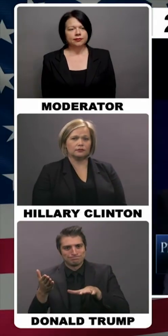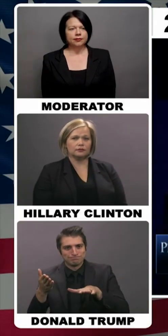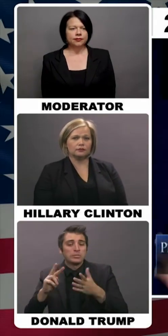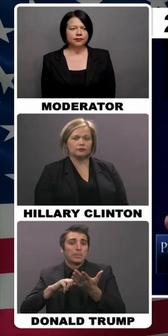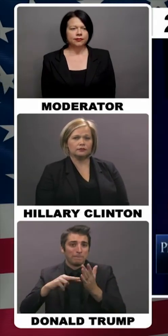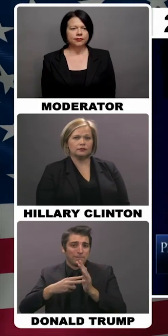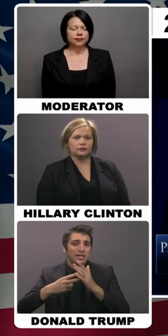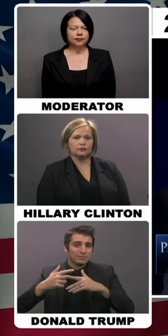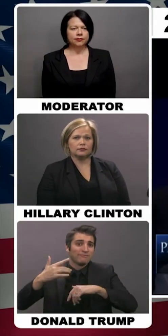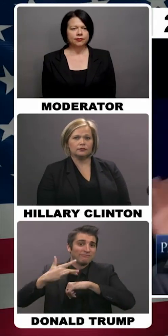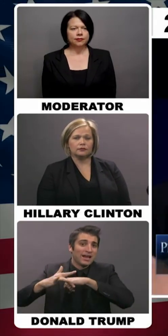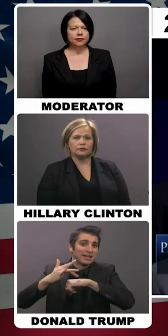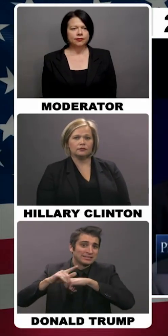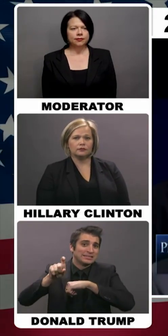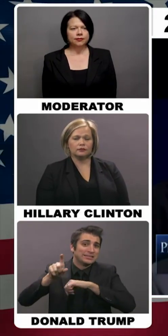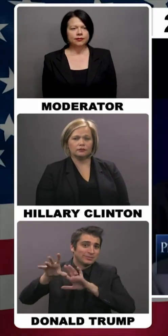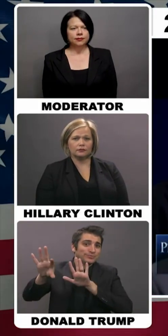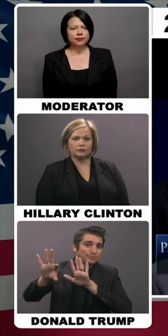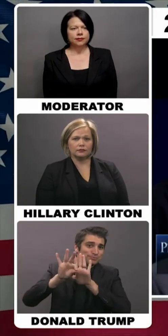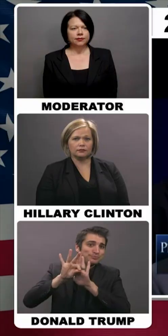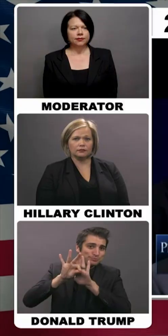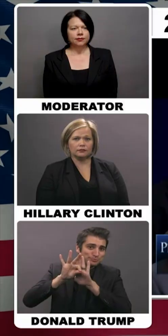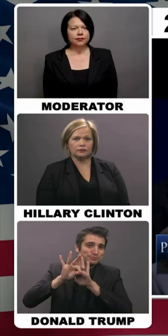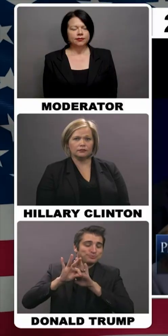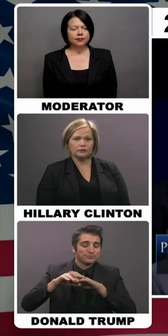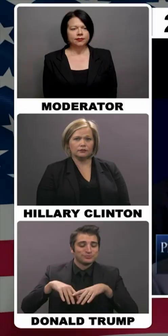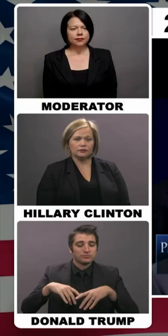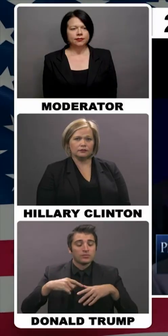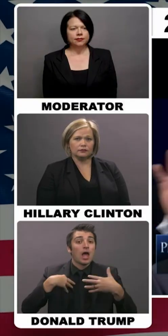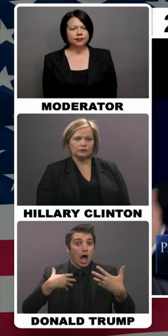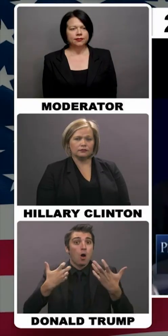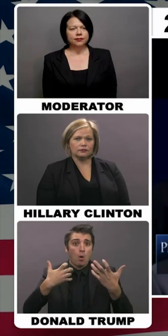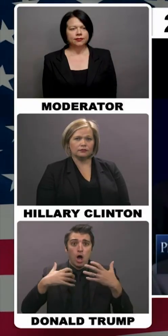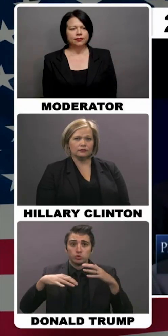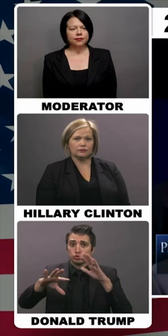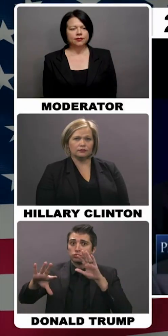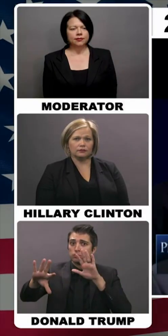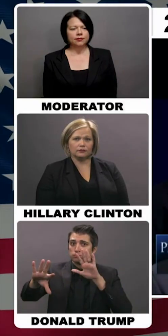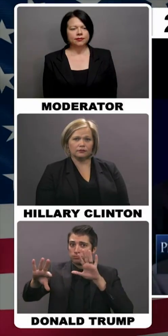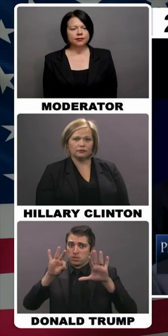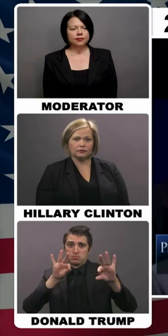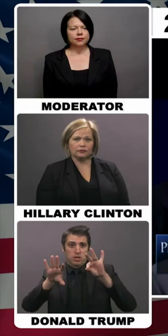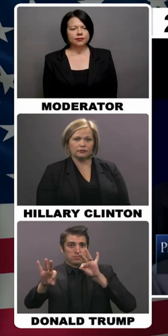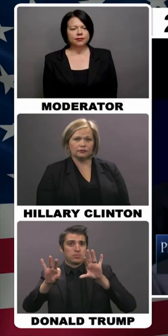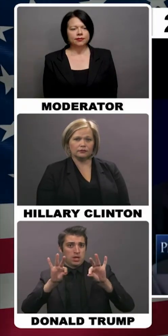I am looking to appoint judges very much in the mold of Justice Scalia.